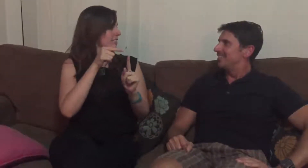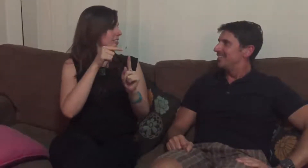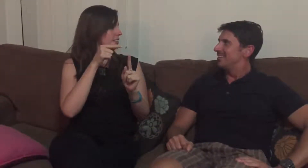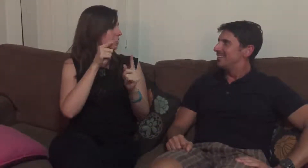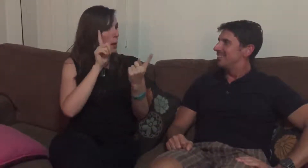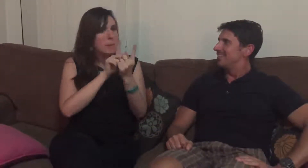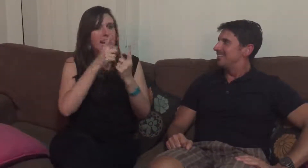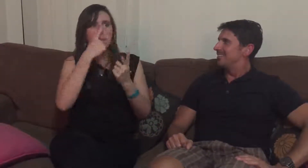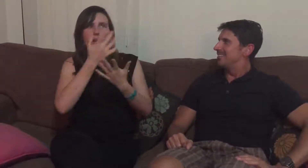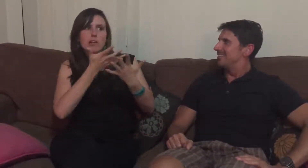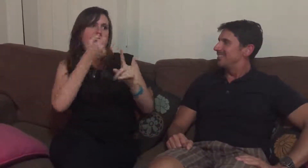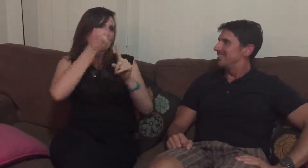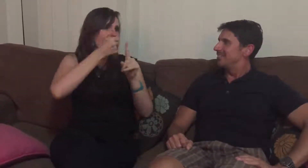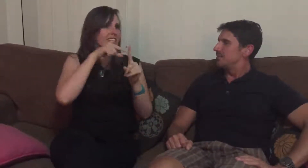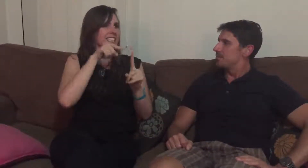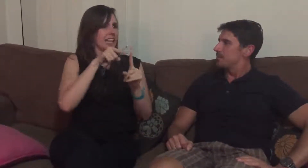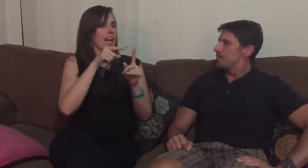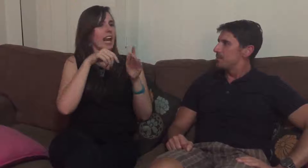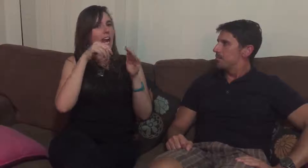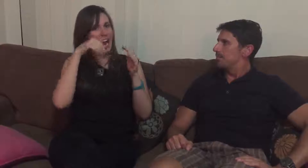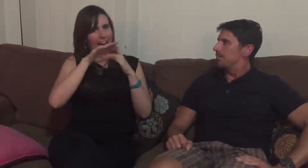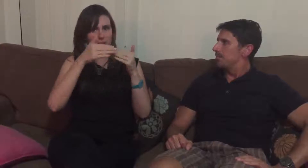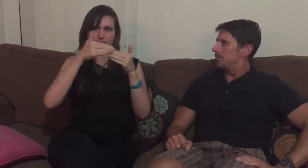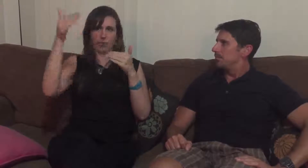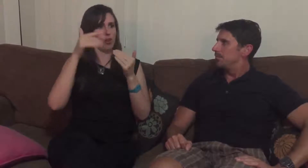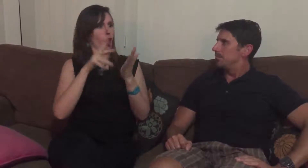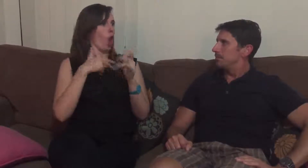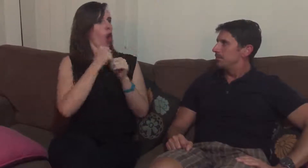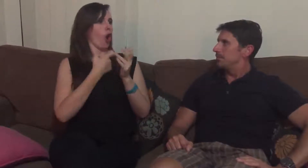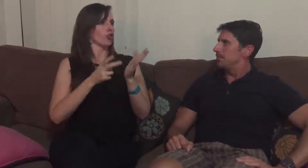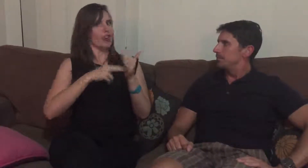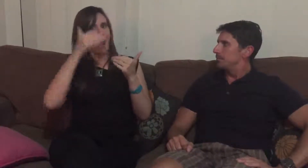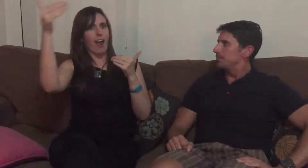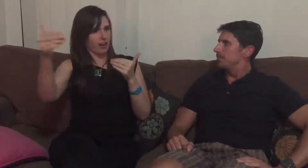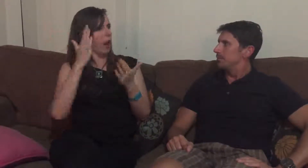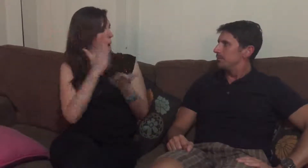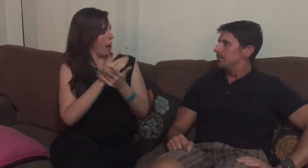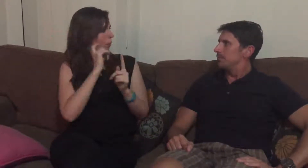quick wins or easy solutions, but that fighting and advocating for things that we believe in